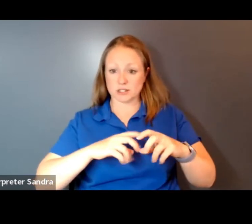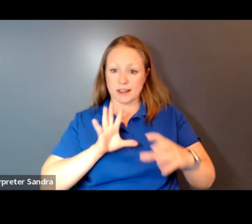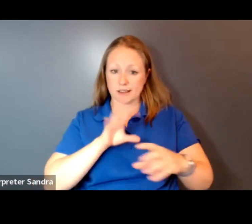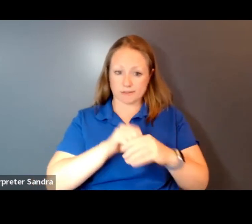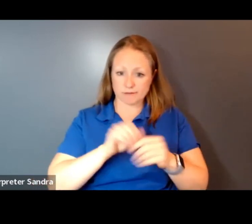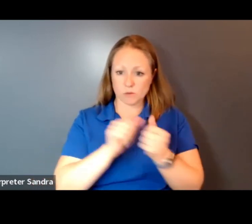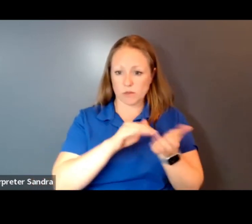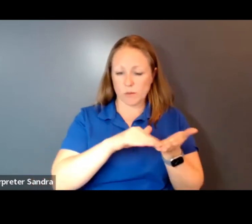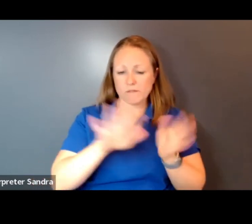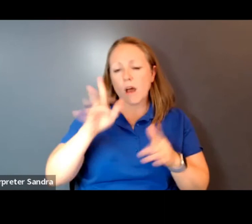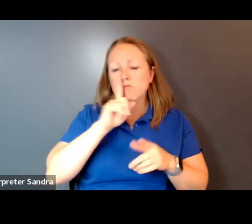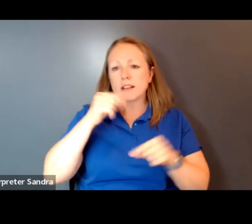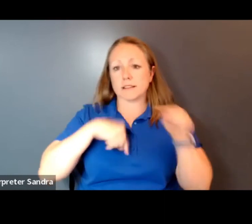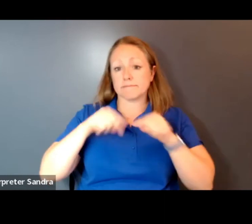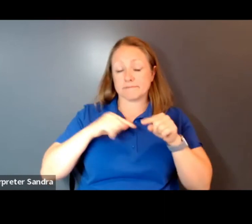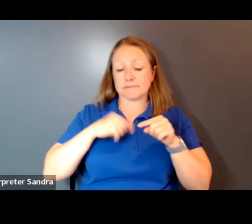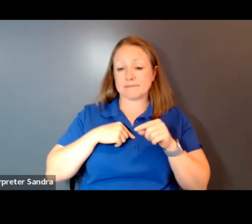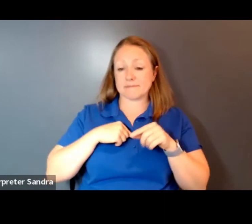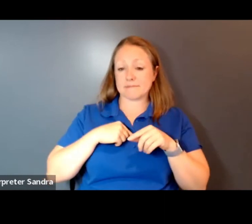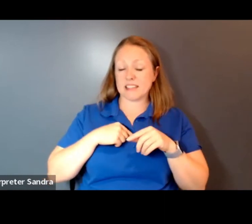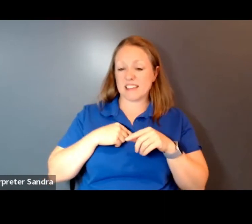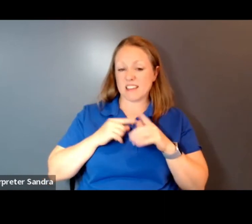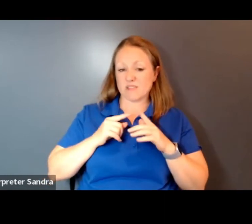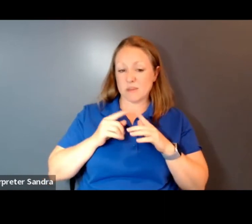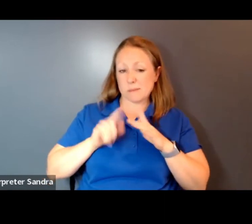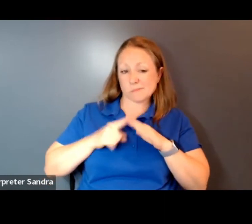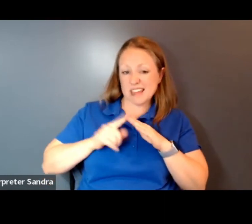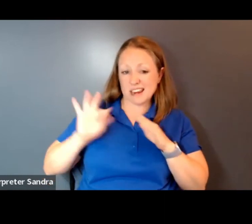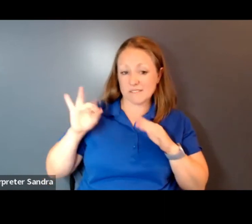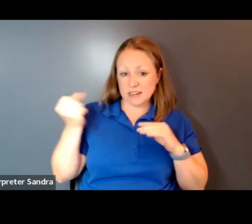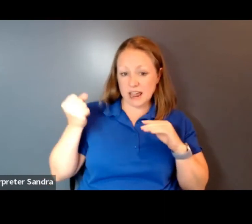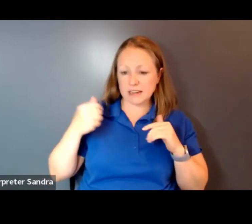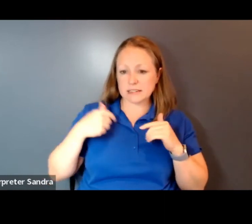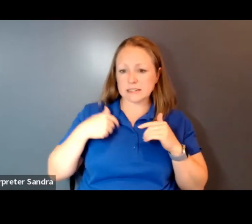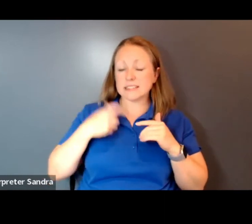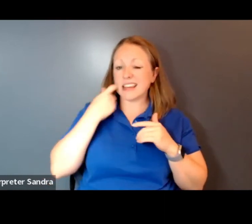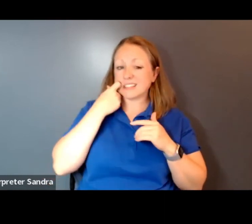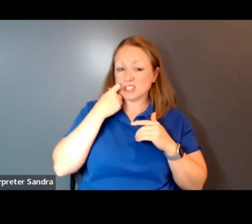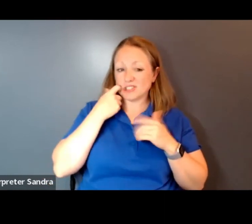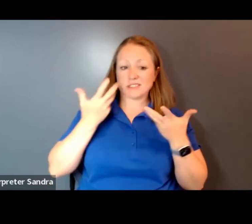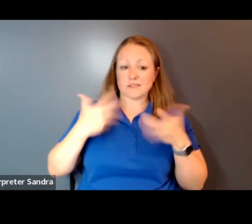sick in the early 90s. I had finished my master's in education and I had two little